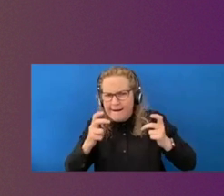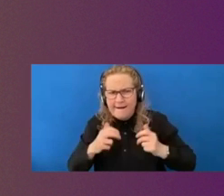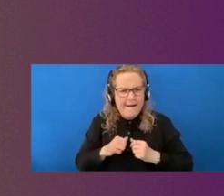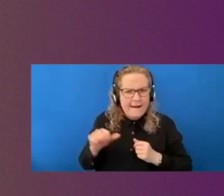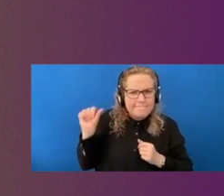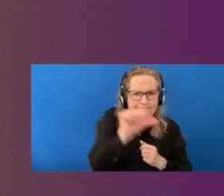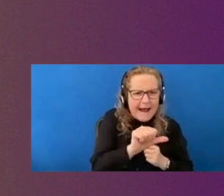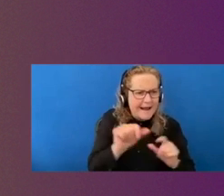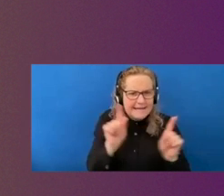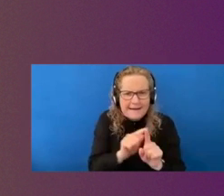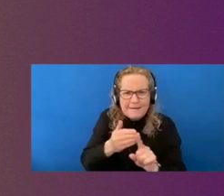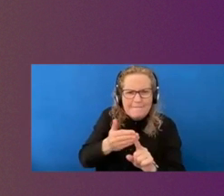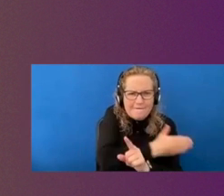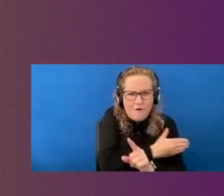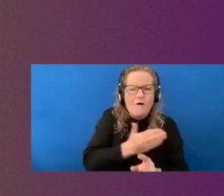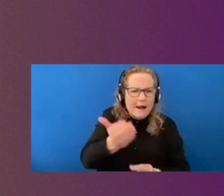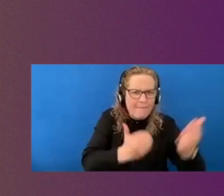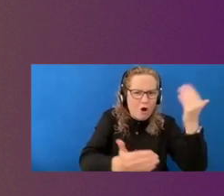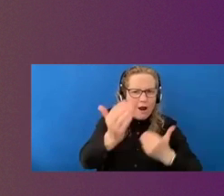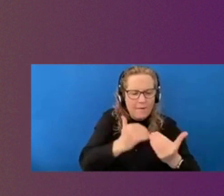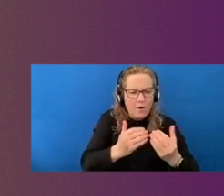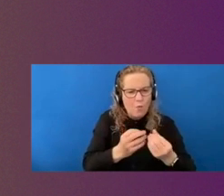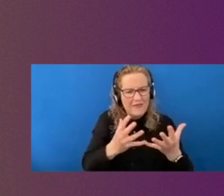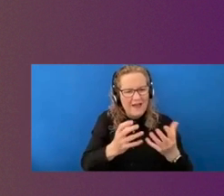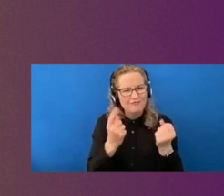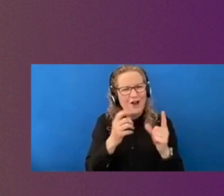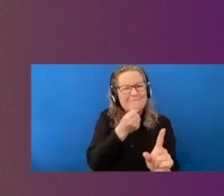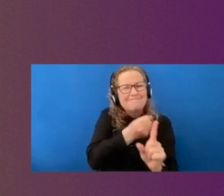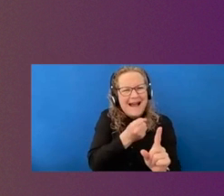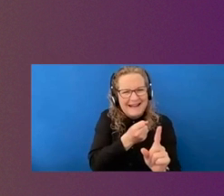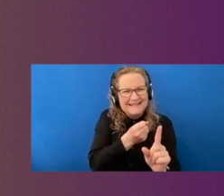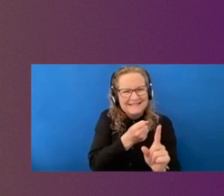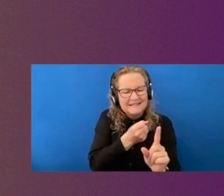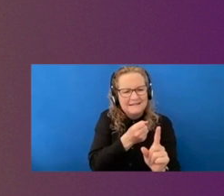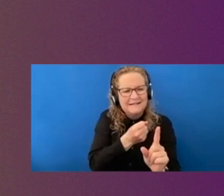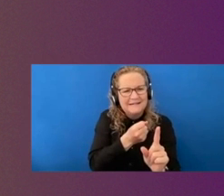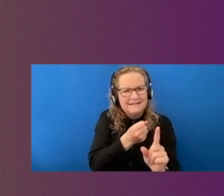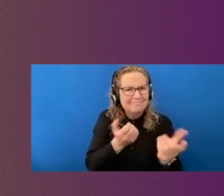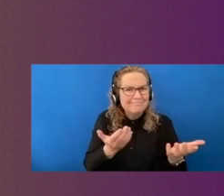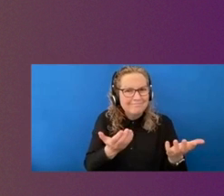to be without really understanding the impact that it's had on individuals during Covid after